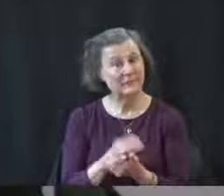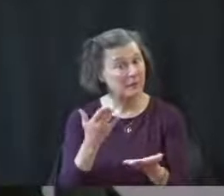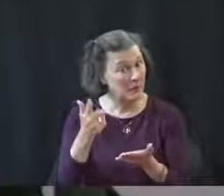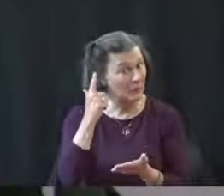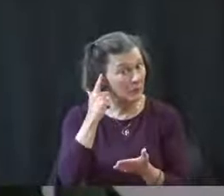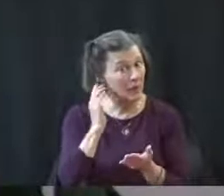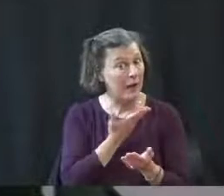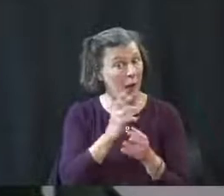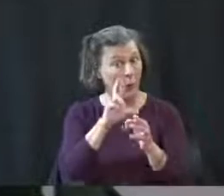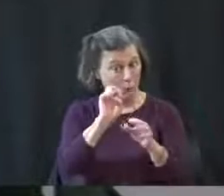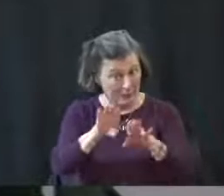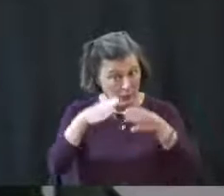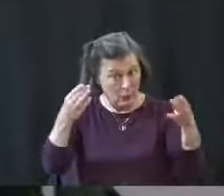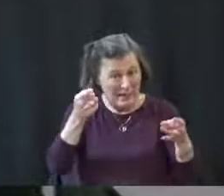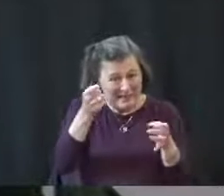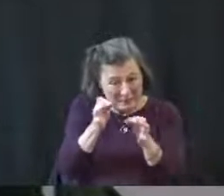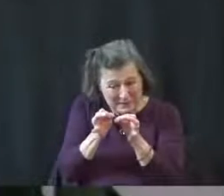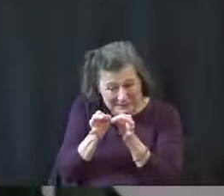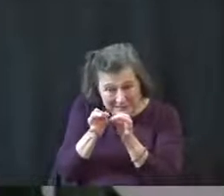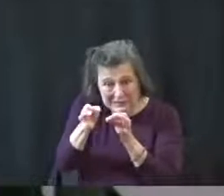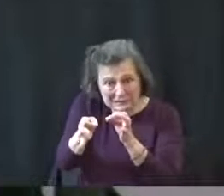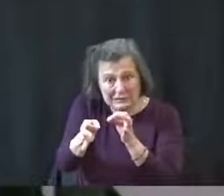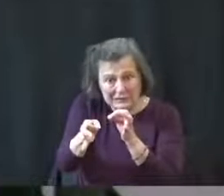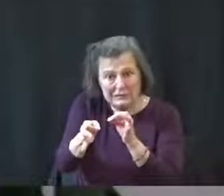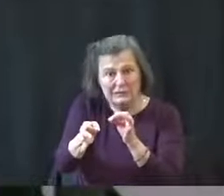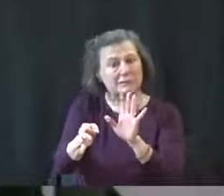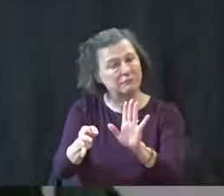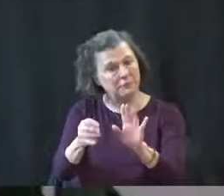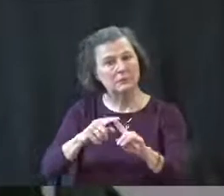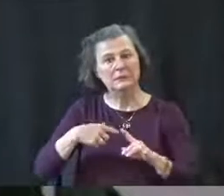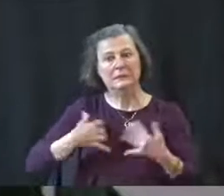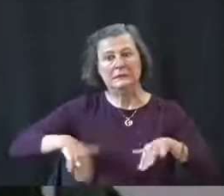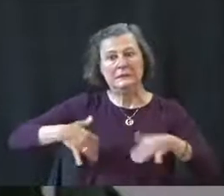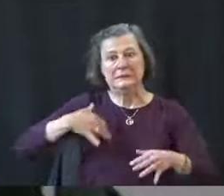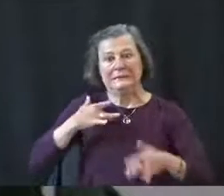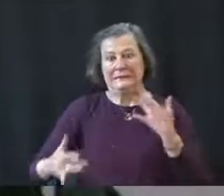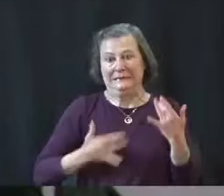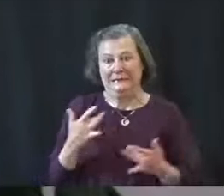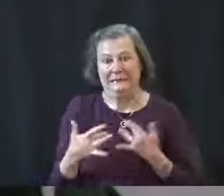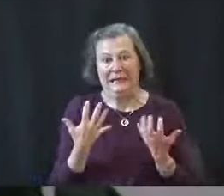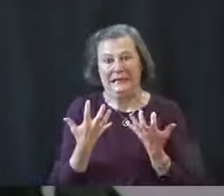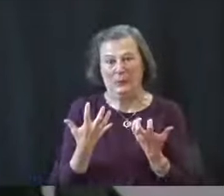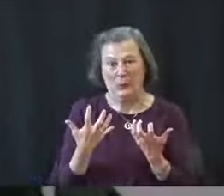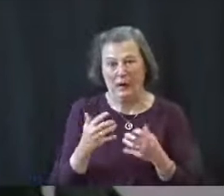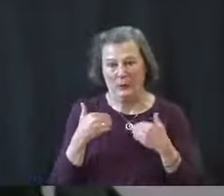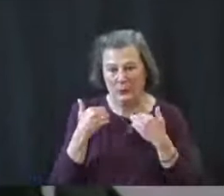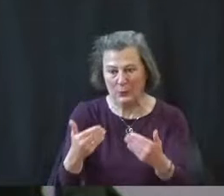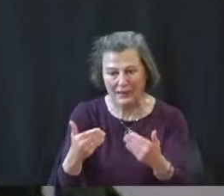been delayed a little bit but we're chomping at the bit to open as soon as we can, as soon